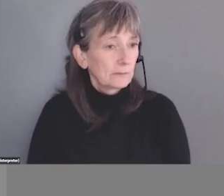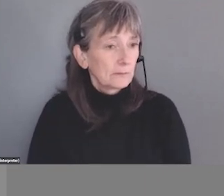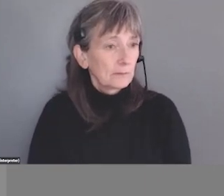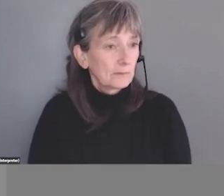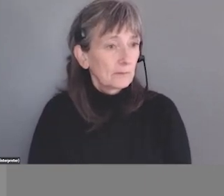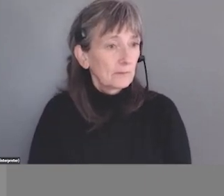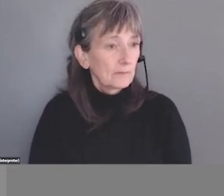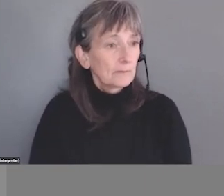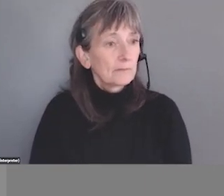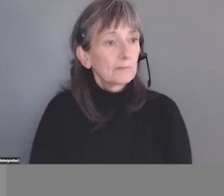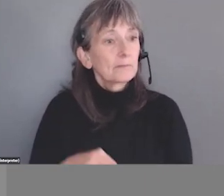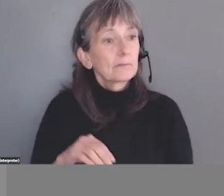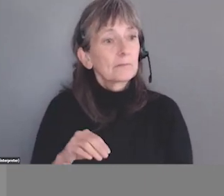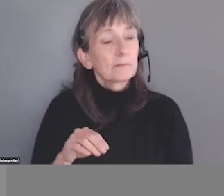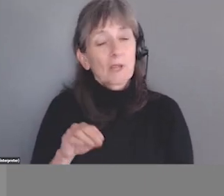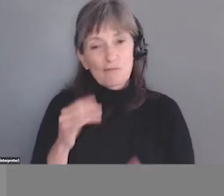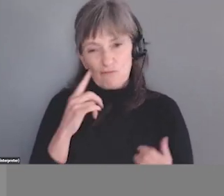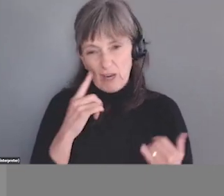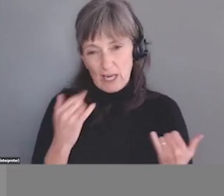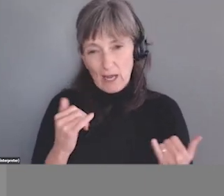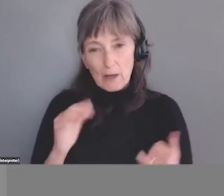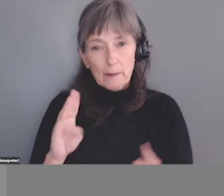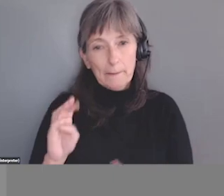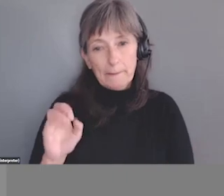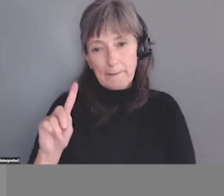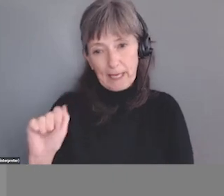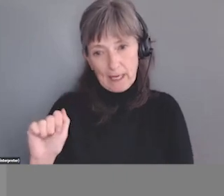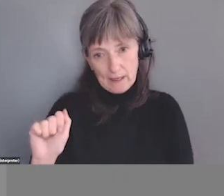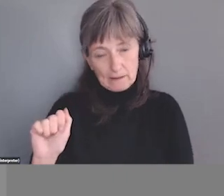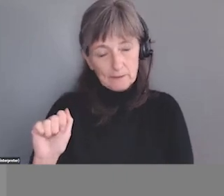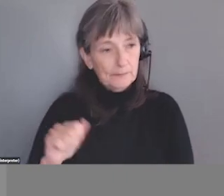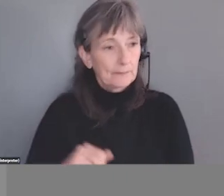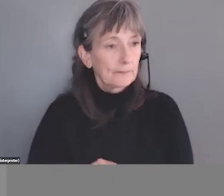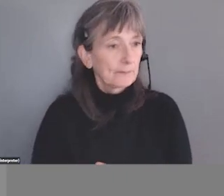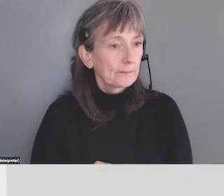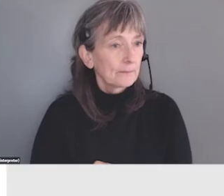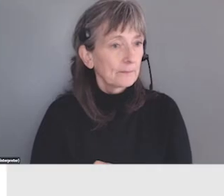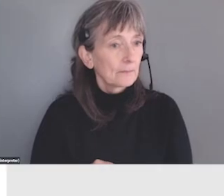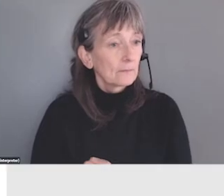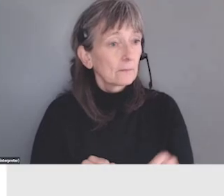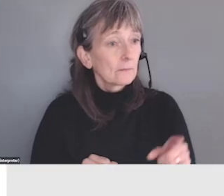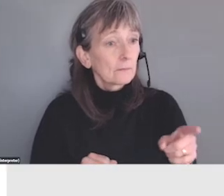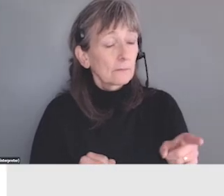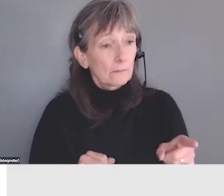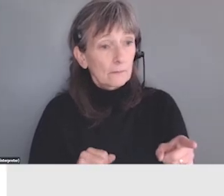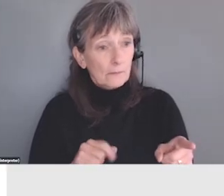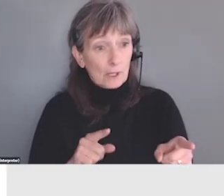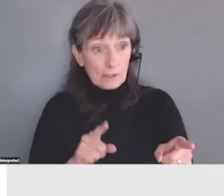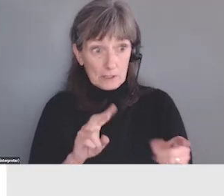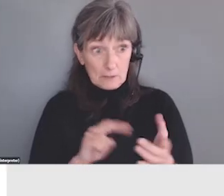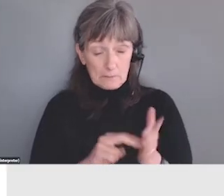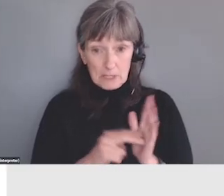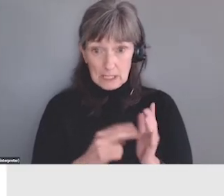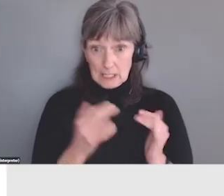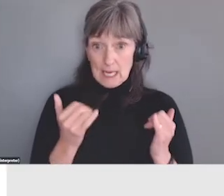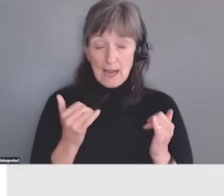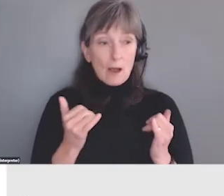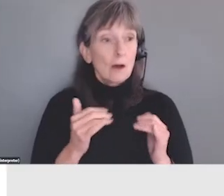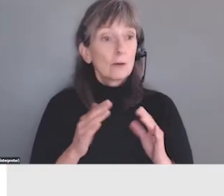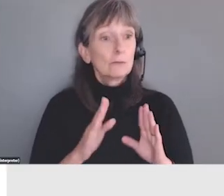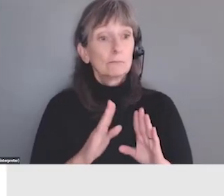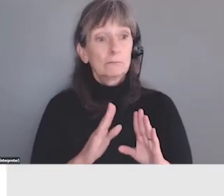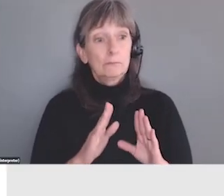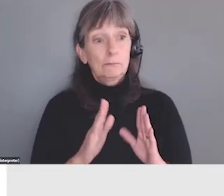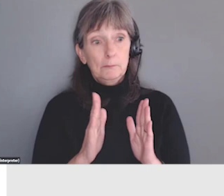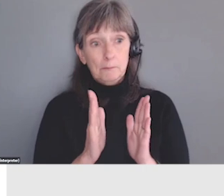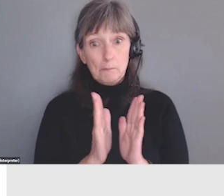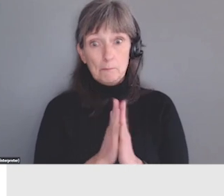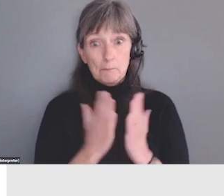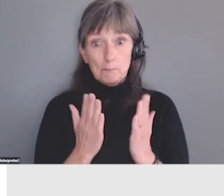at the moment. And that gives the ability to open the book in the context of an AI design.